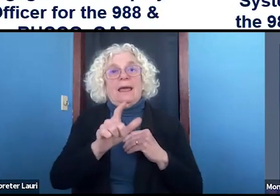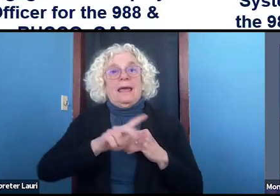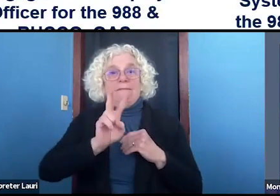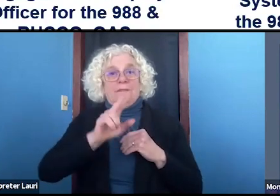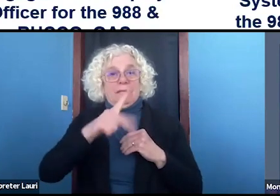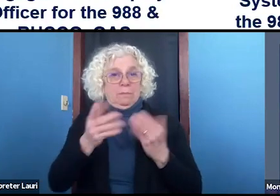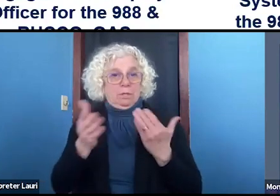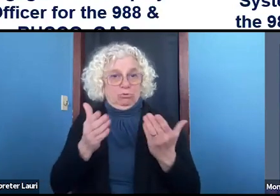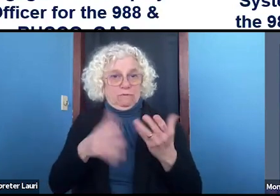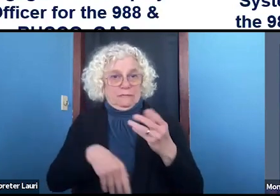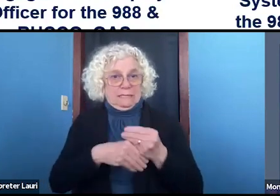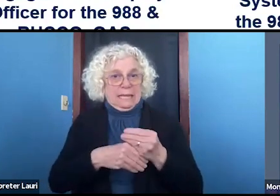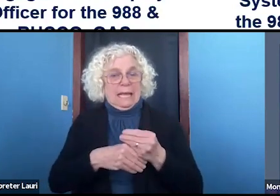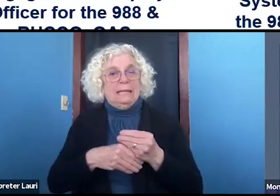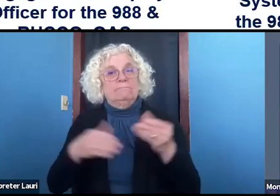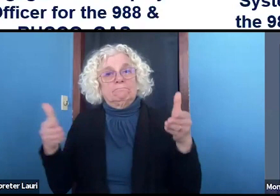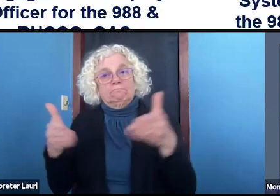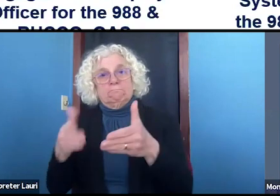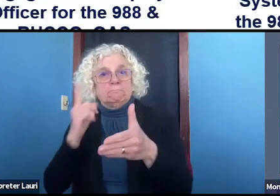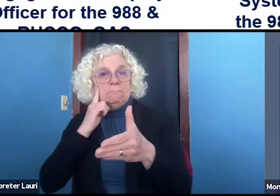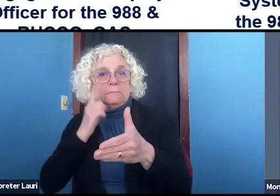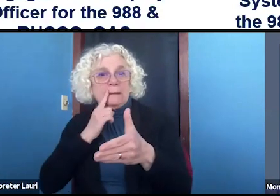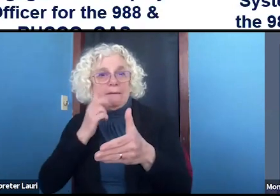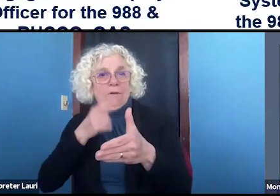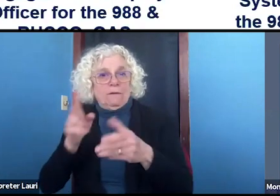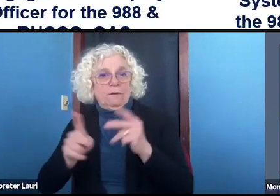for people who are deaf or hard of hearing and for whom video